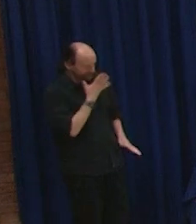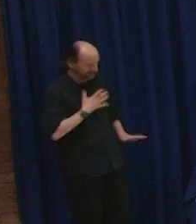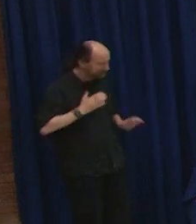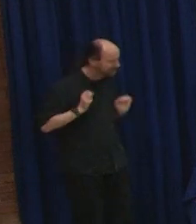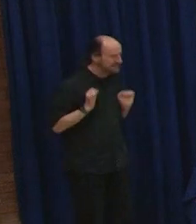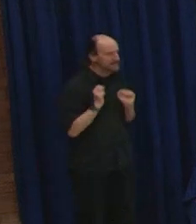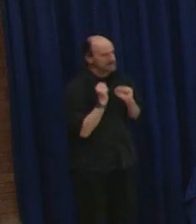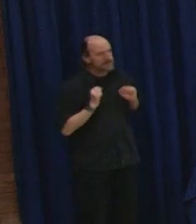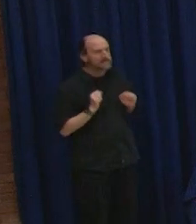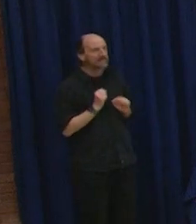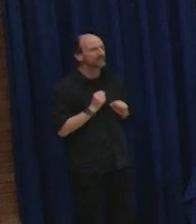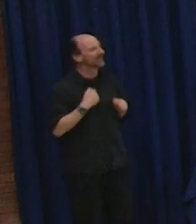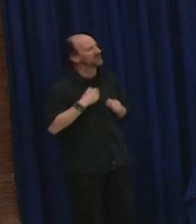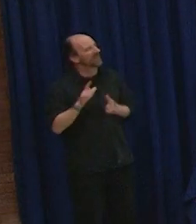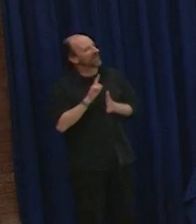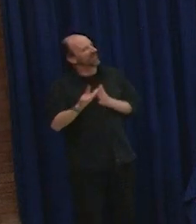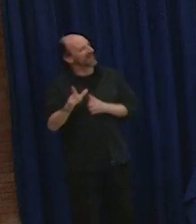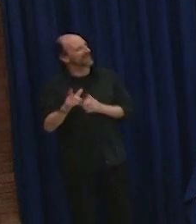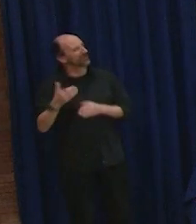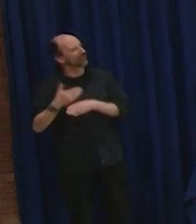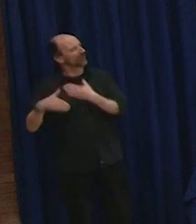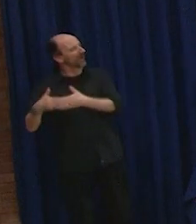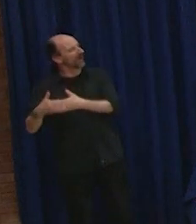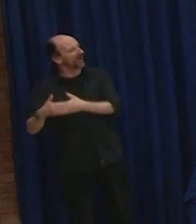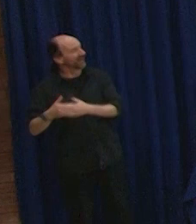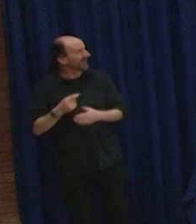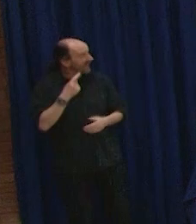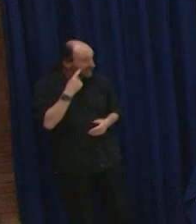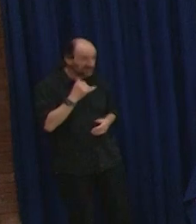middle stages of your career or you're a young person people will still be cautious about saying